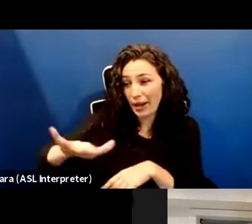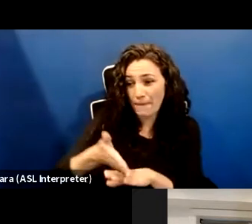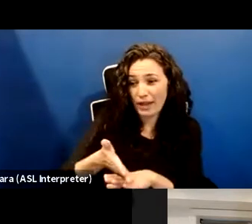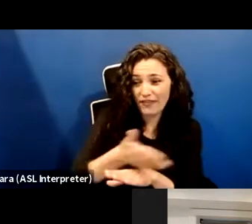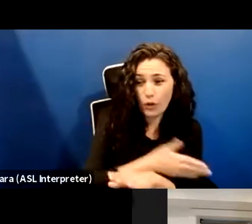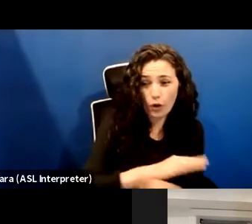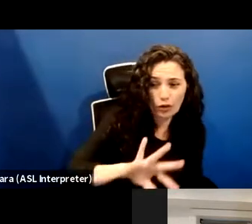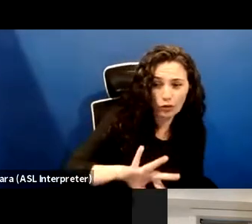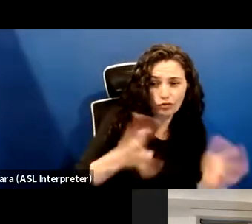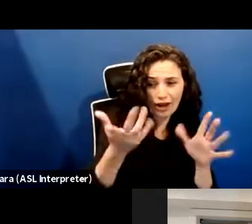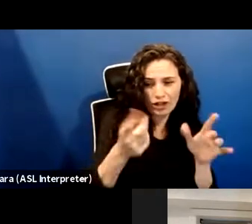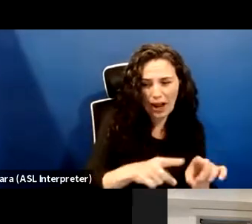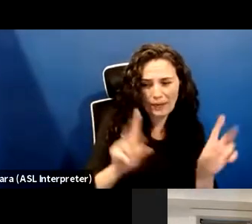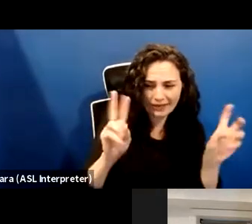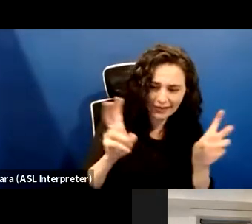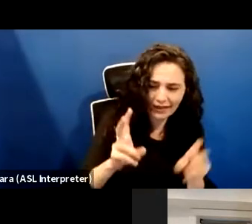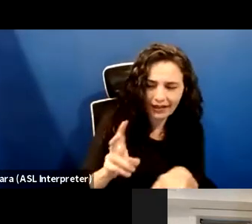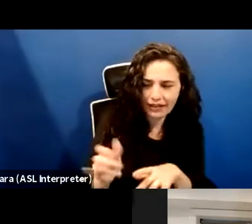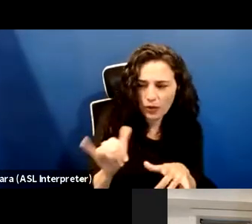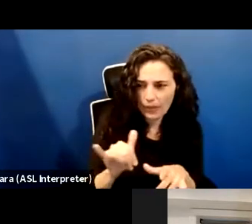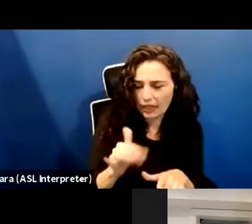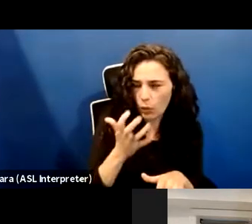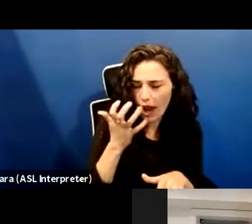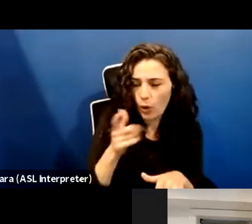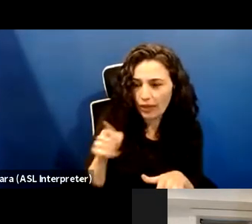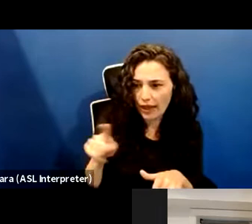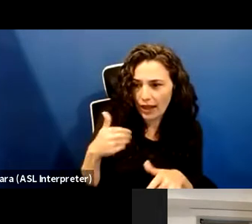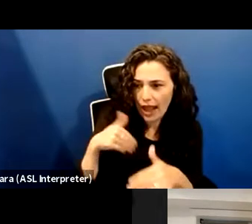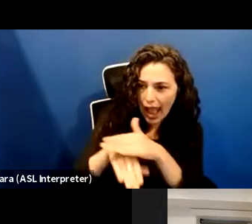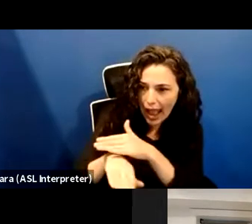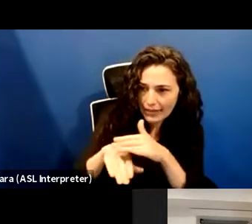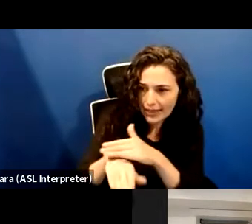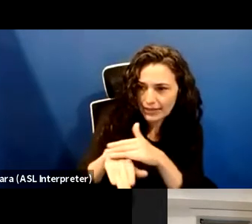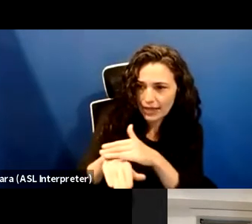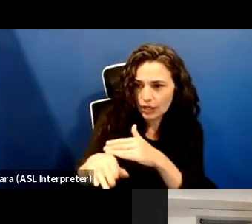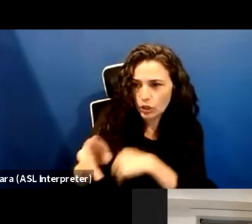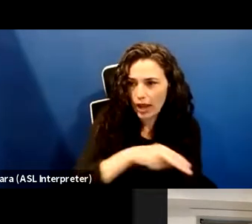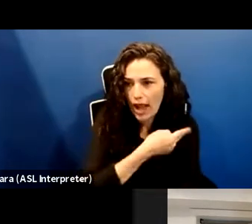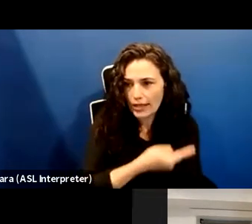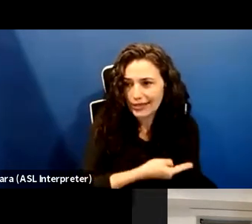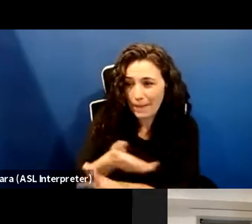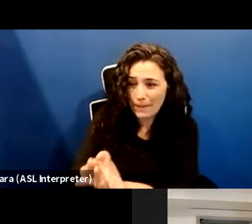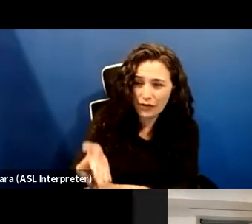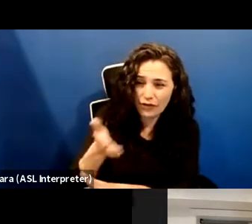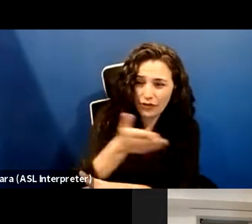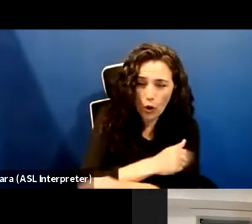And it's one thing to get access to a hospital in non pandemic times, to have access to a hospital during a pandemic.